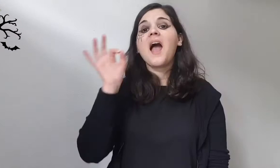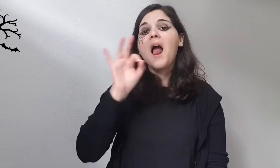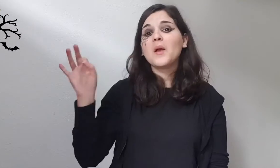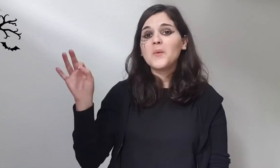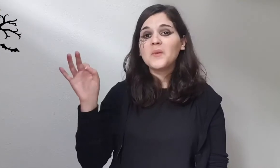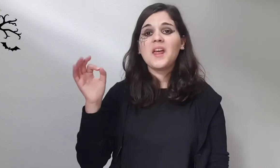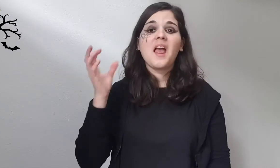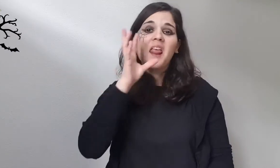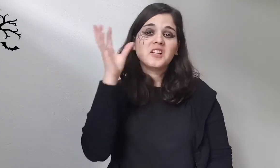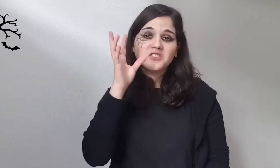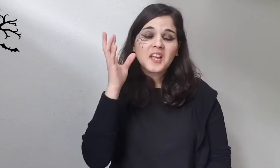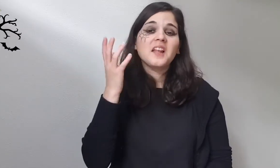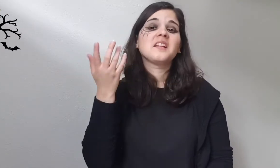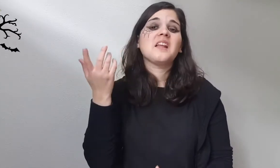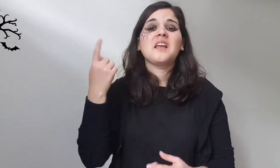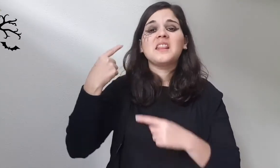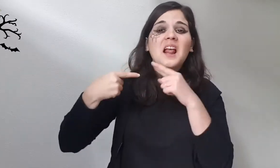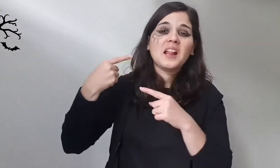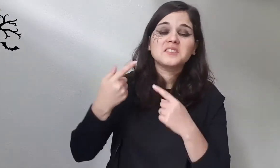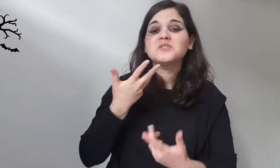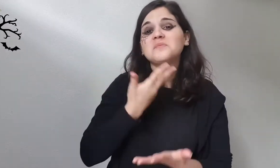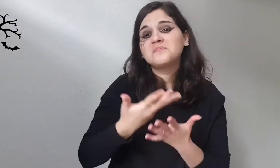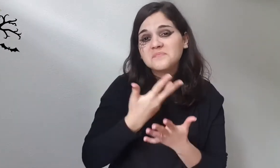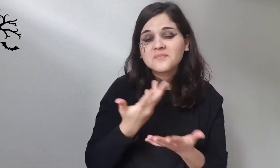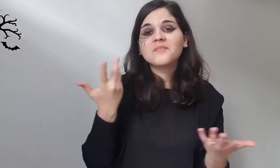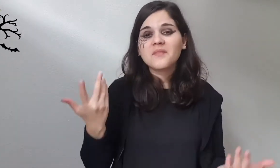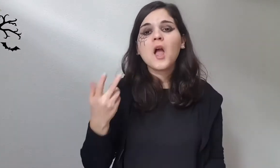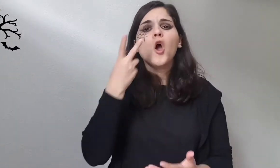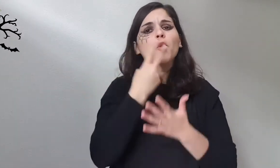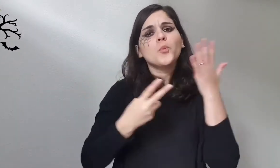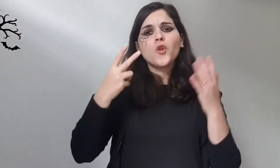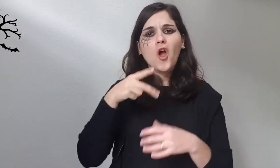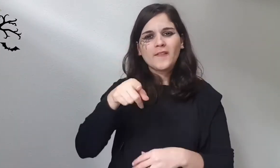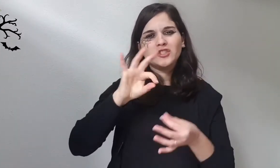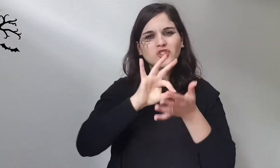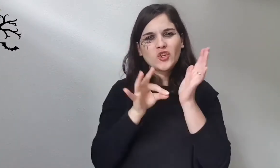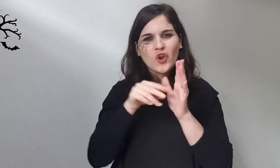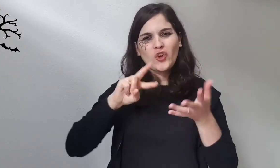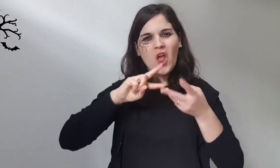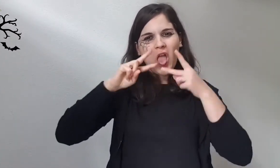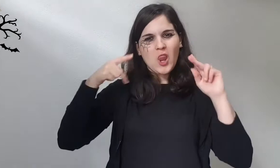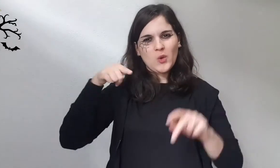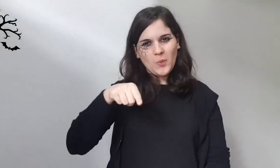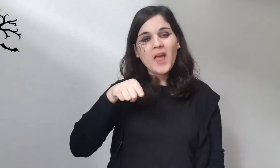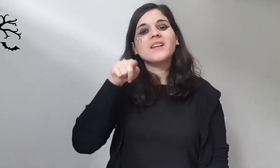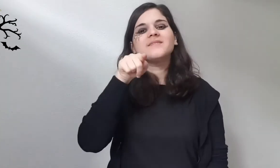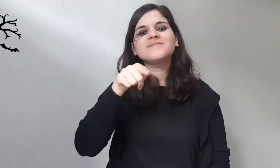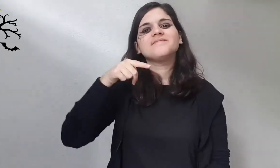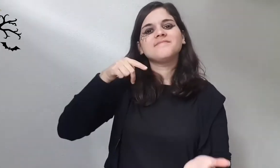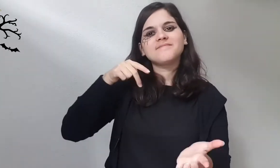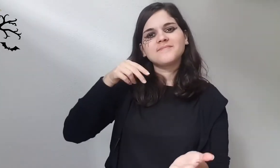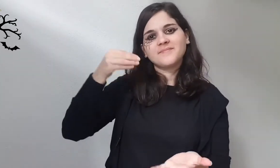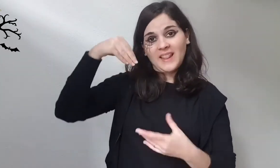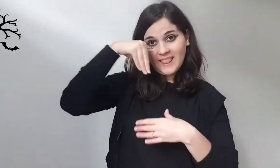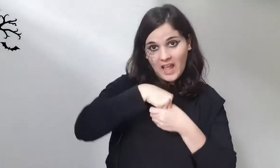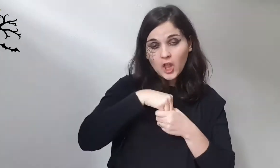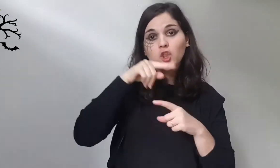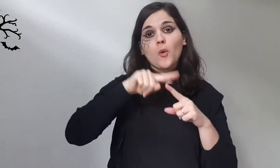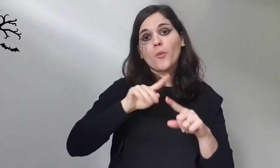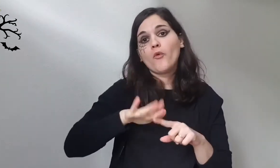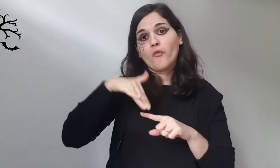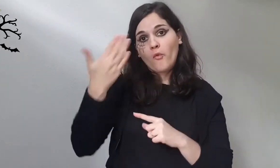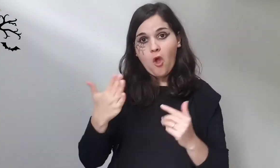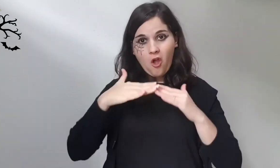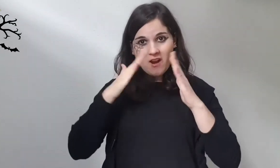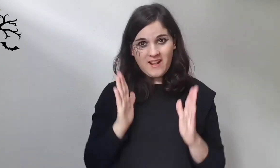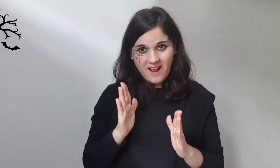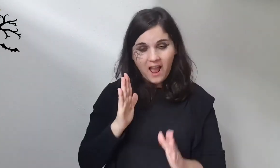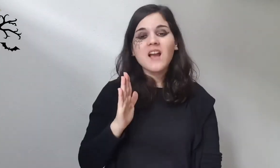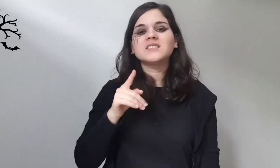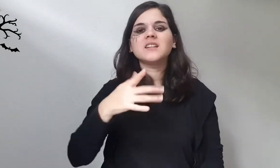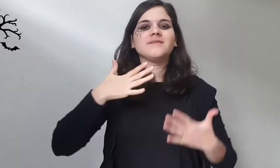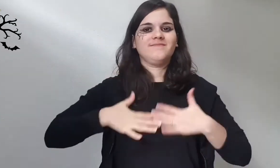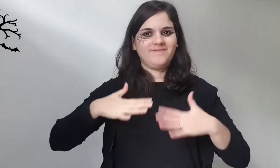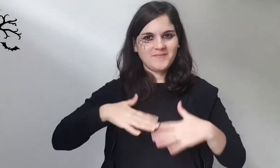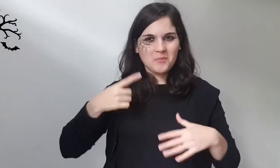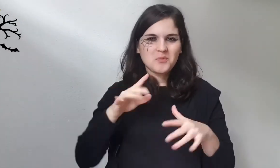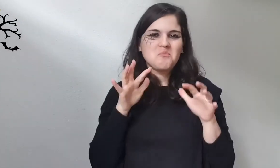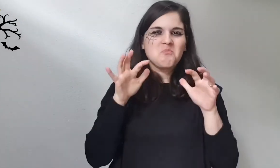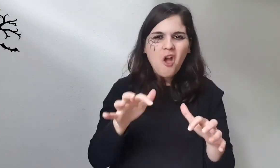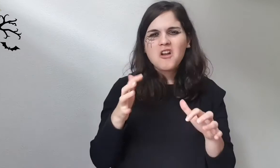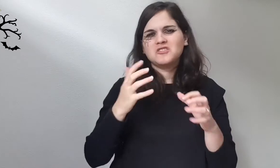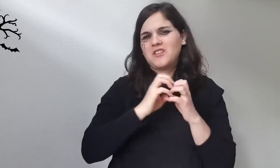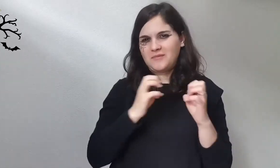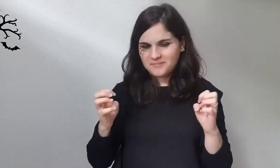Some legends say that if you dress up both indoors and out